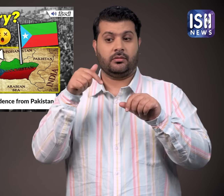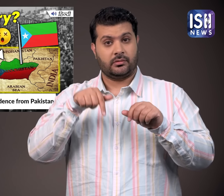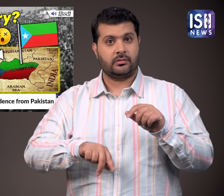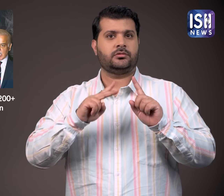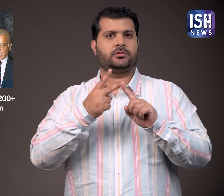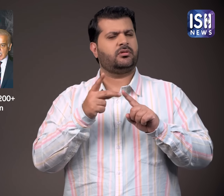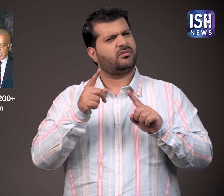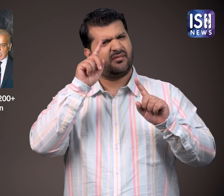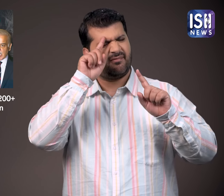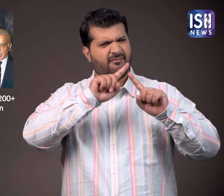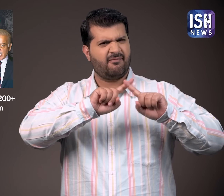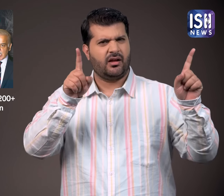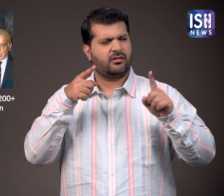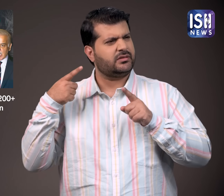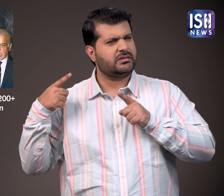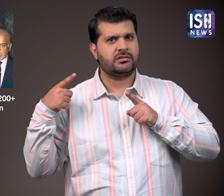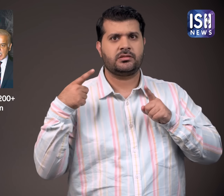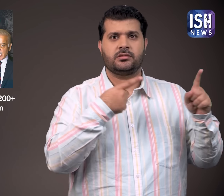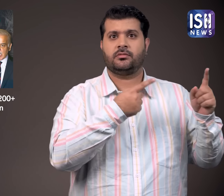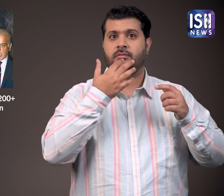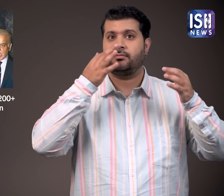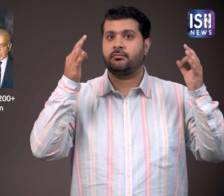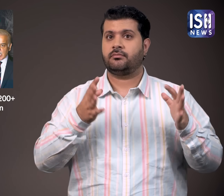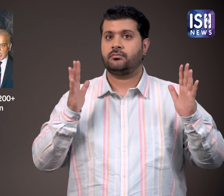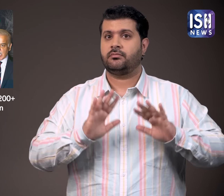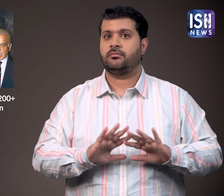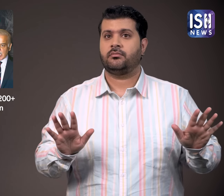This Phase 2.0 is more intensive.